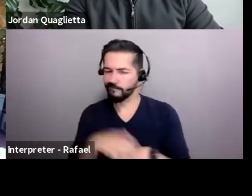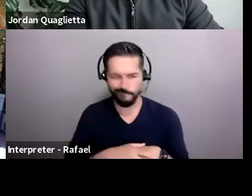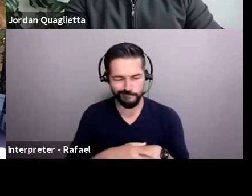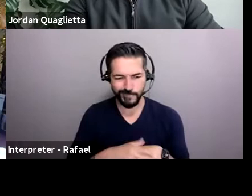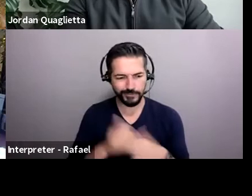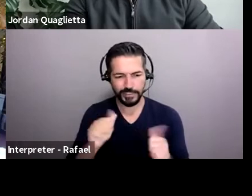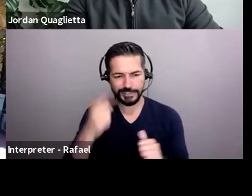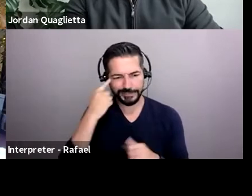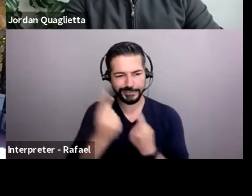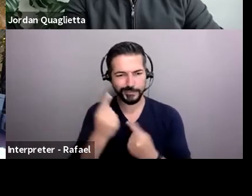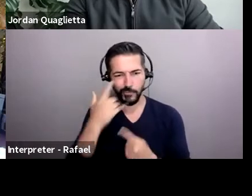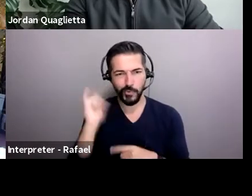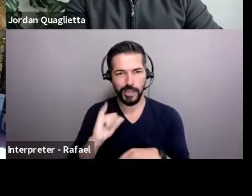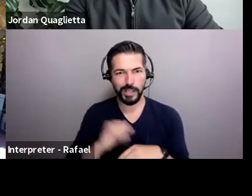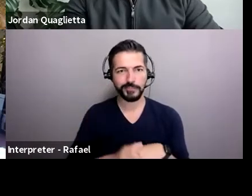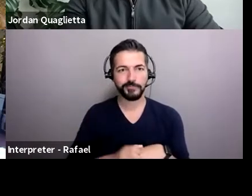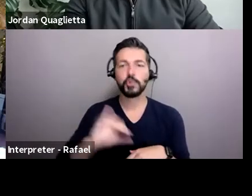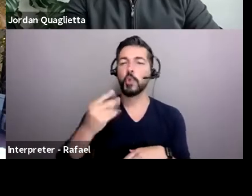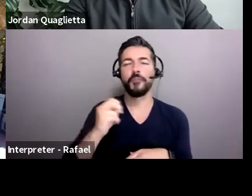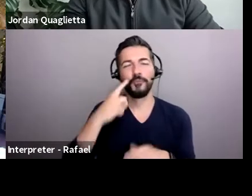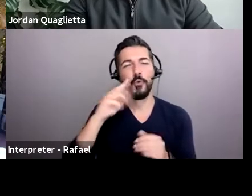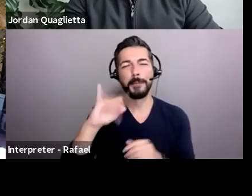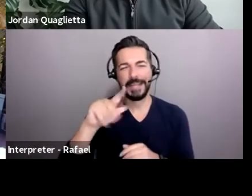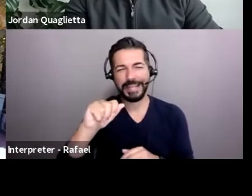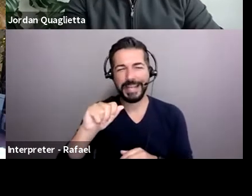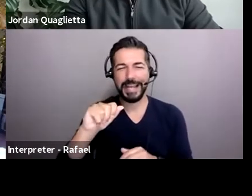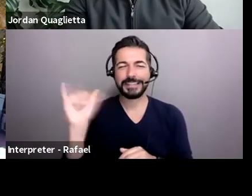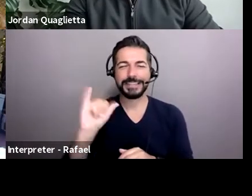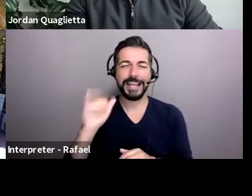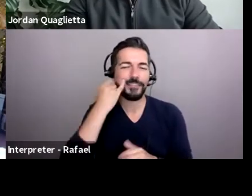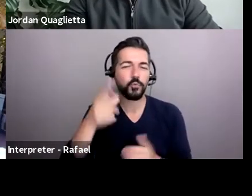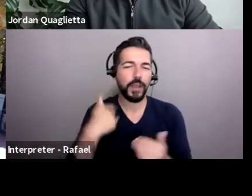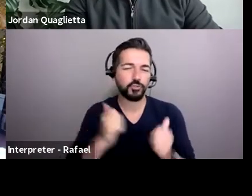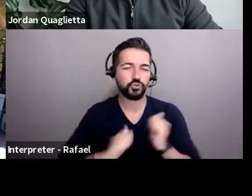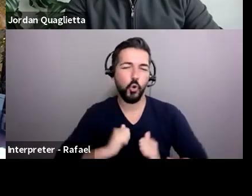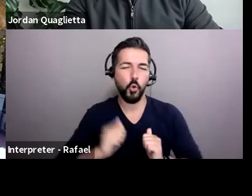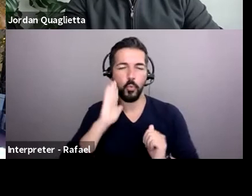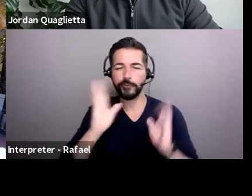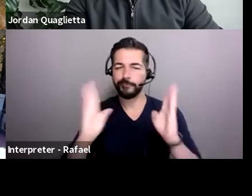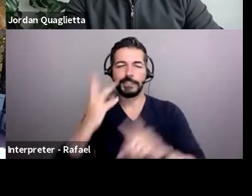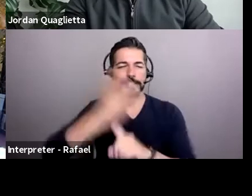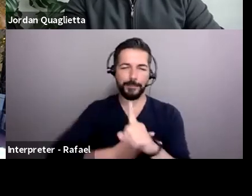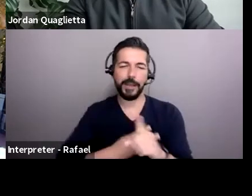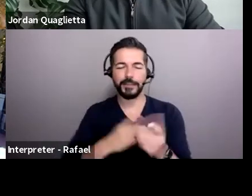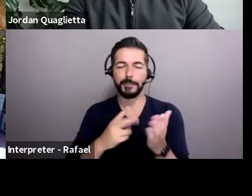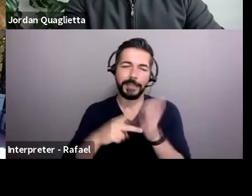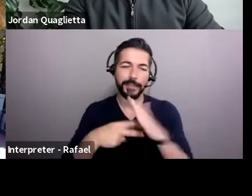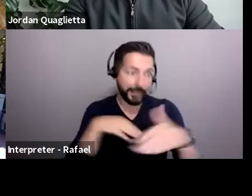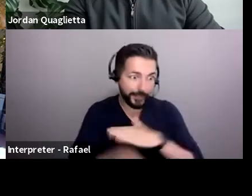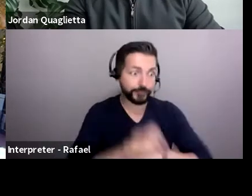And so you want to come in, blast out that SEO and then go. Which kind of leads into my next question is the temporality